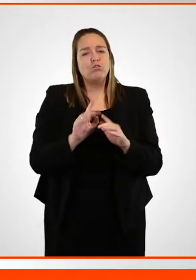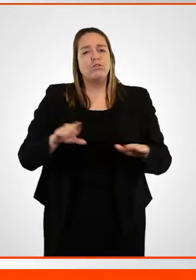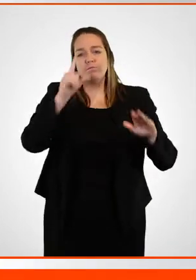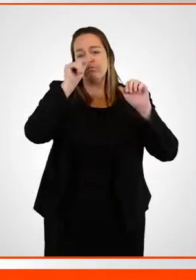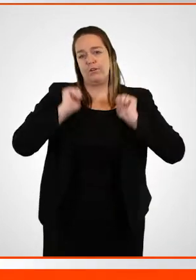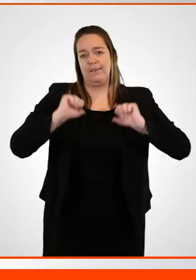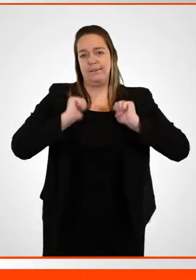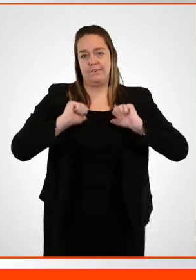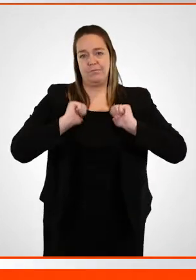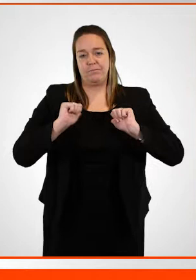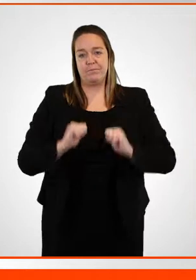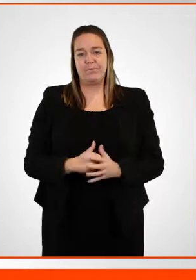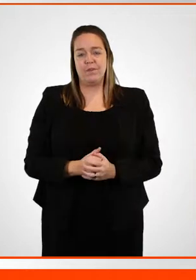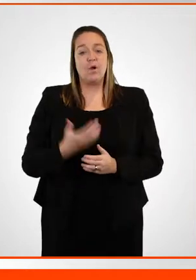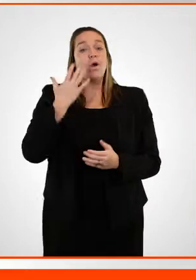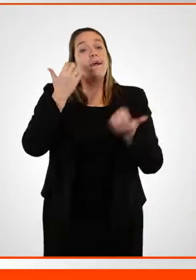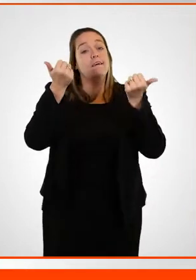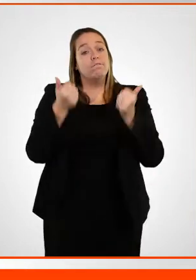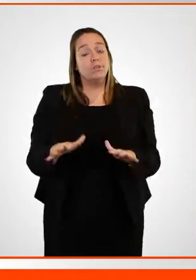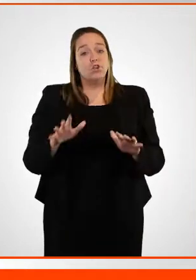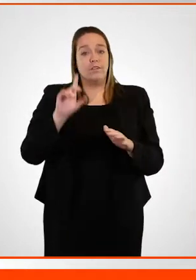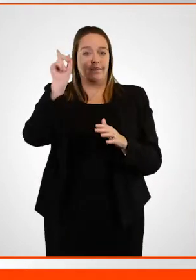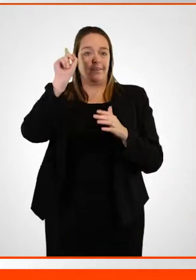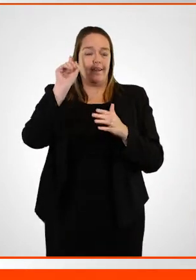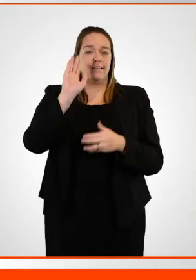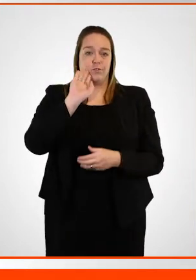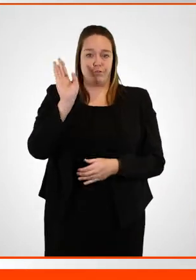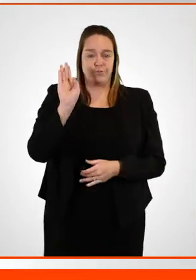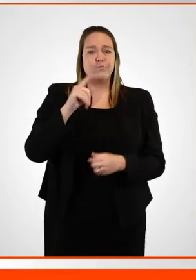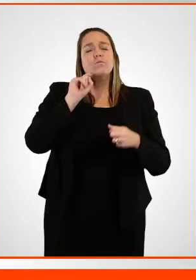and at the end of this session what I'm going to do is I'm going to tell you